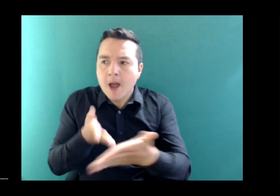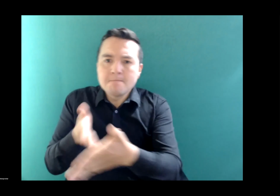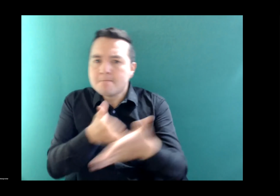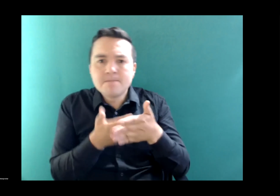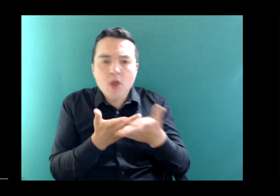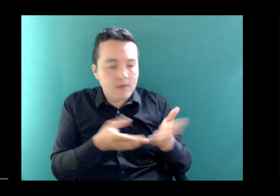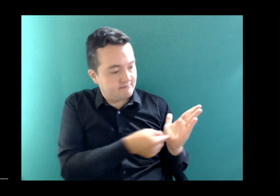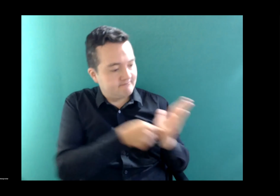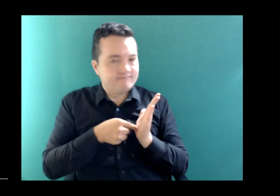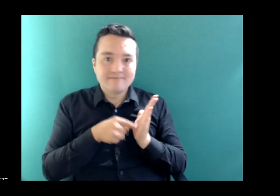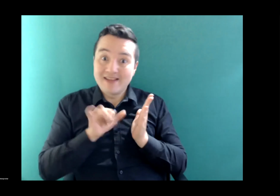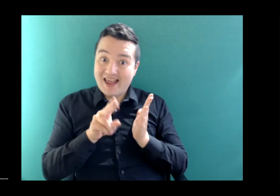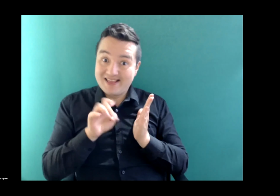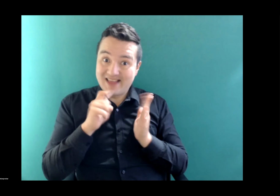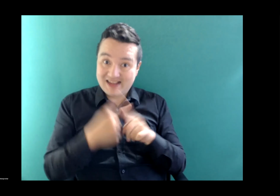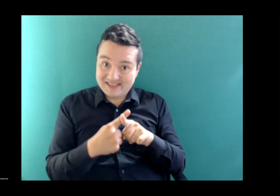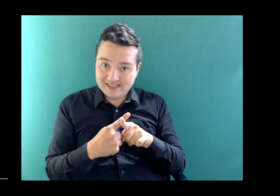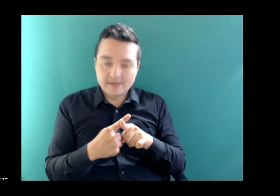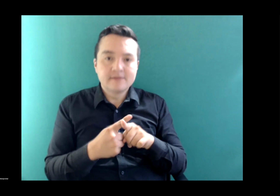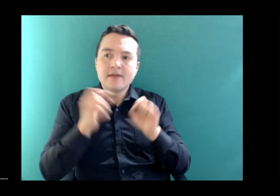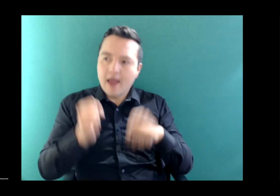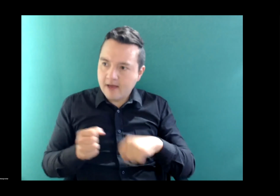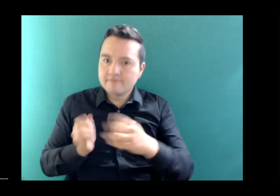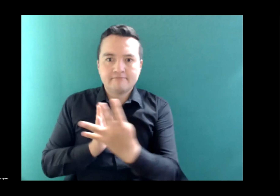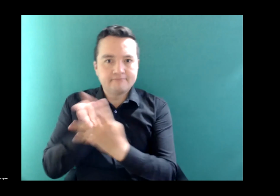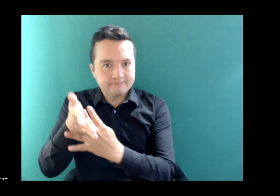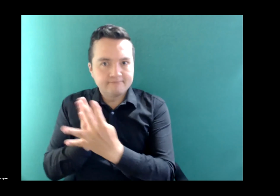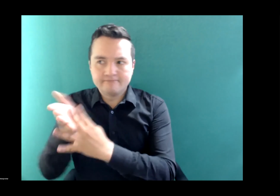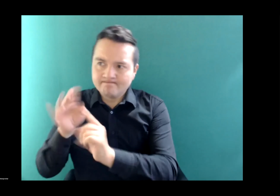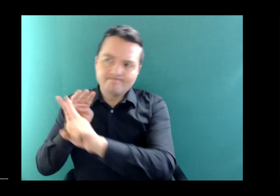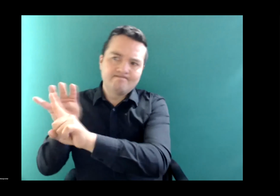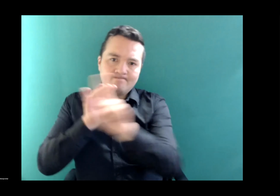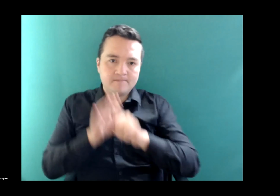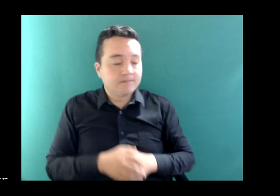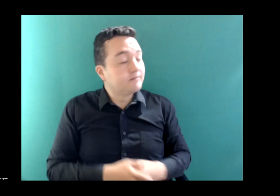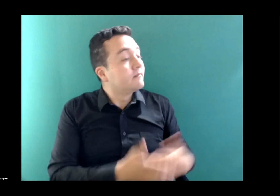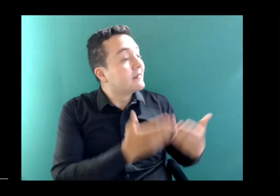If you could please talk to us about how it is important for organizations to use the DARE Index as a strategic tool for advocacy in order to overcome the challenges that are facing them to have access to digital information and communication technologies.